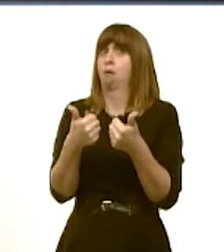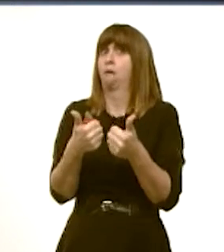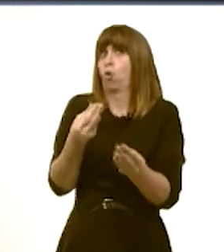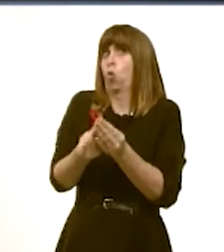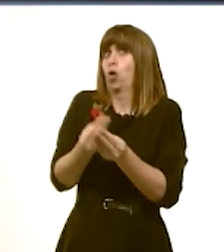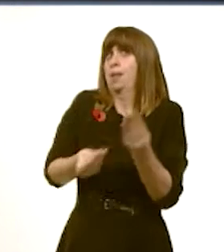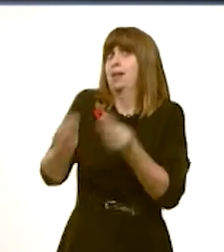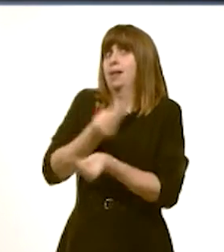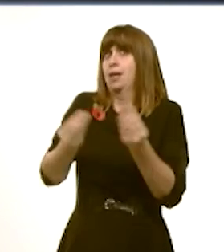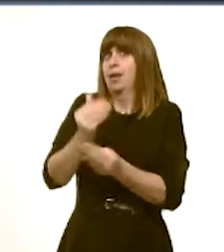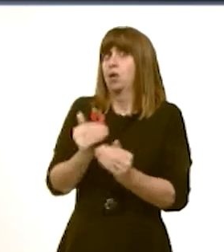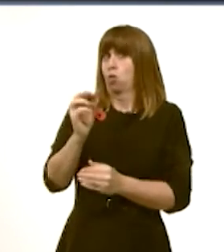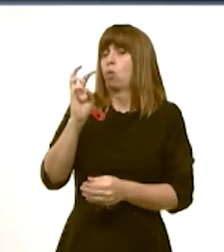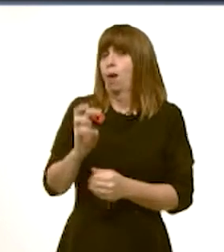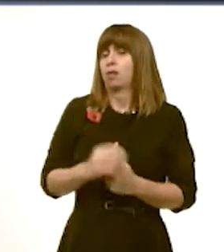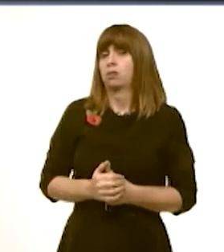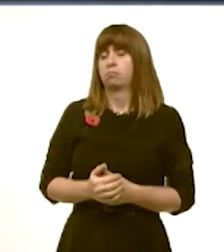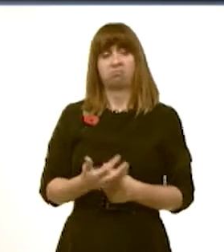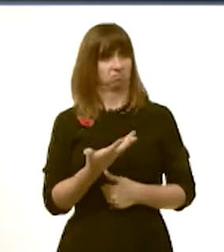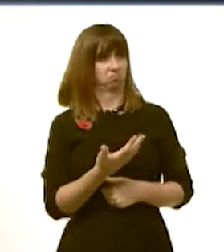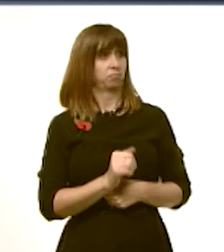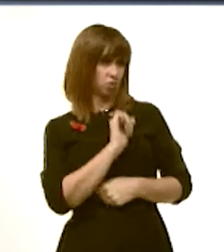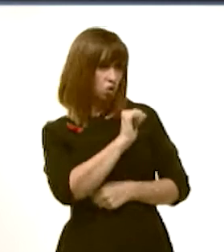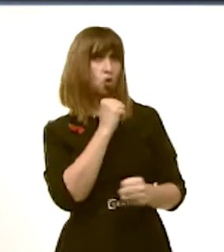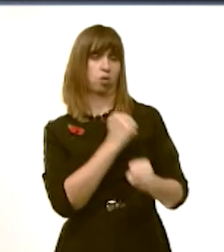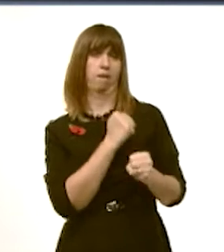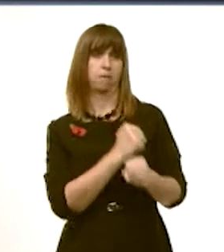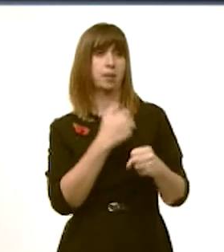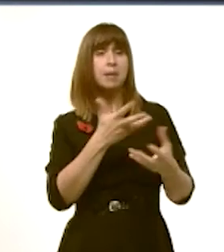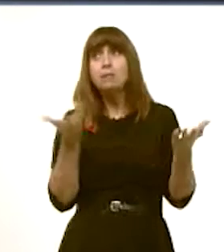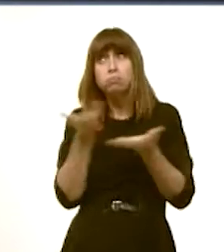Could you outline what discussions your Government has had with the Secretary of State to ensure